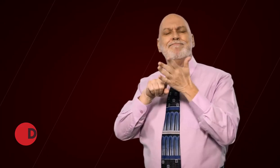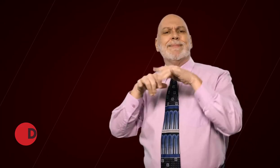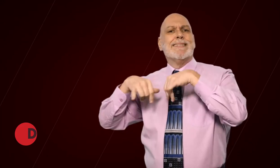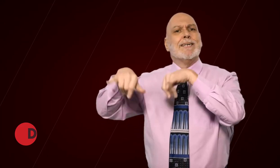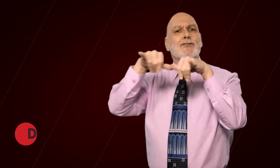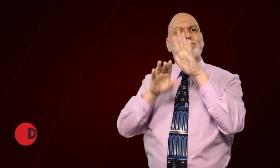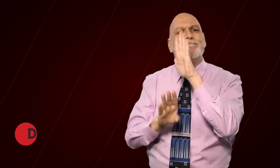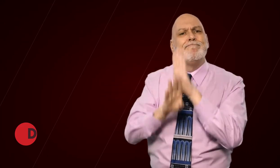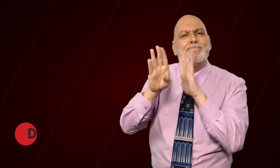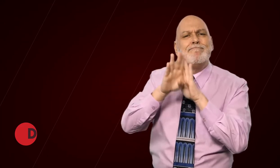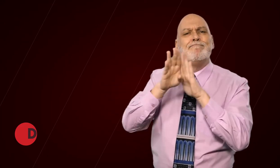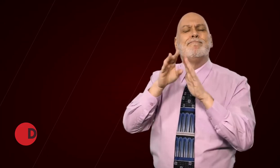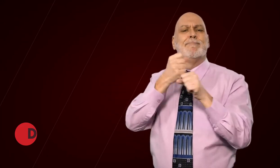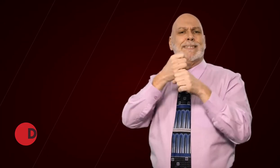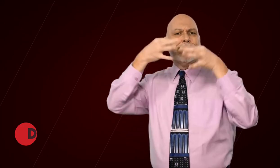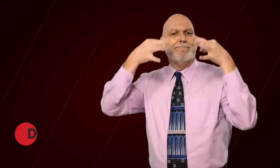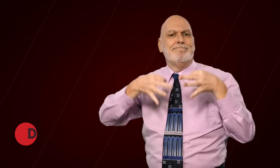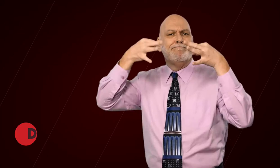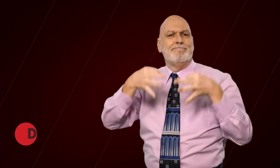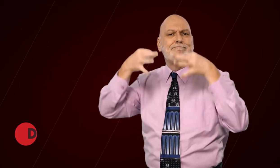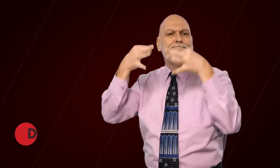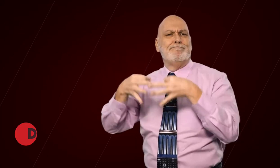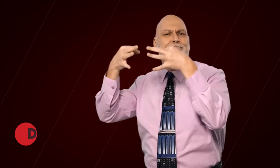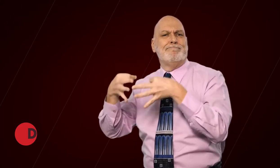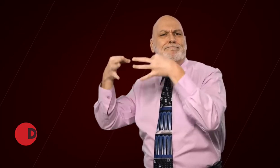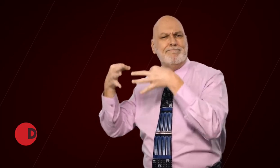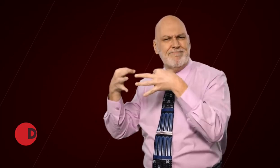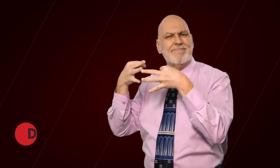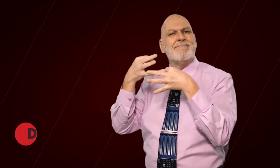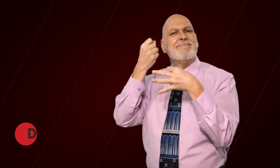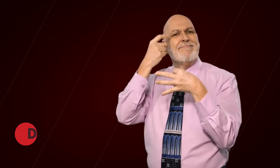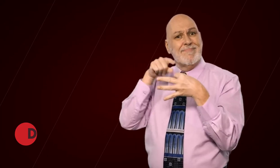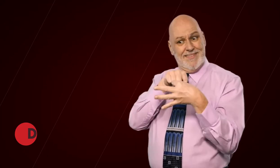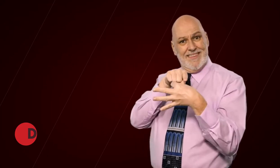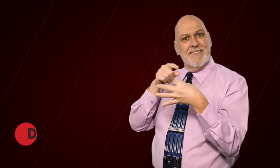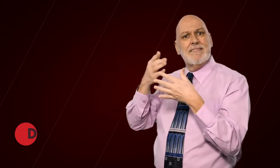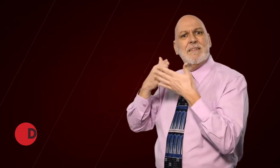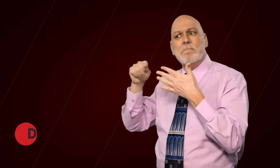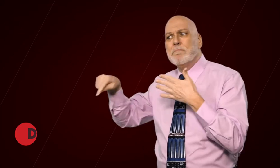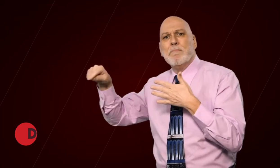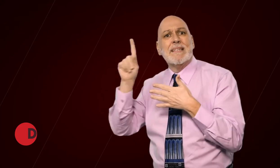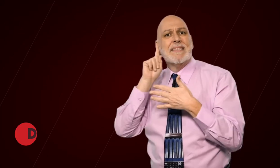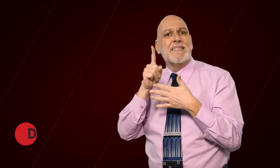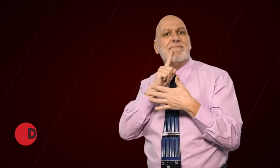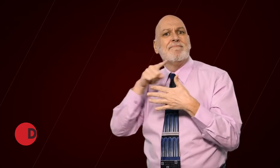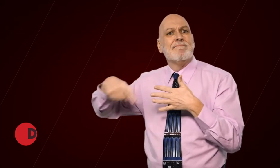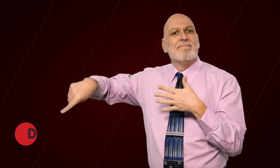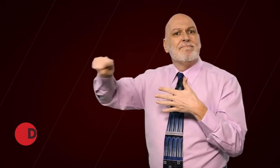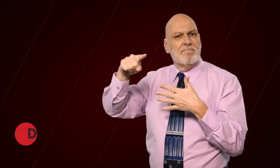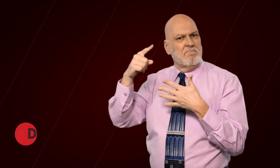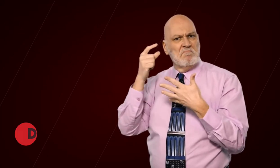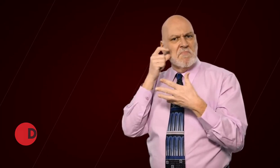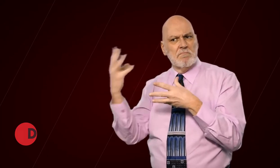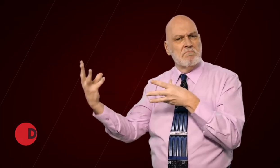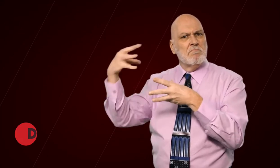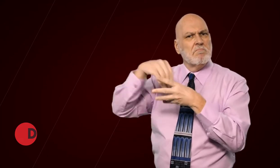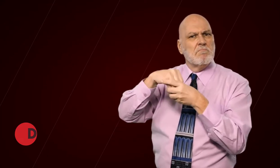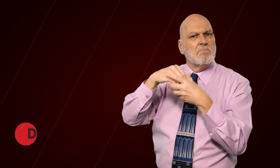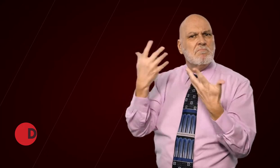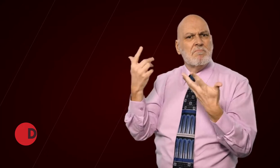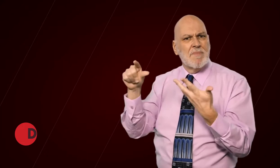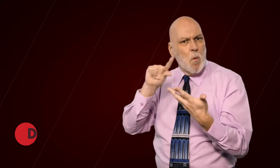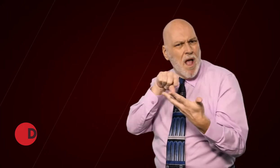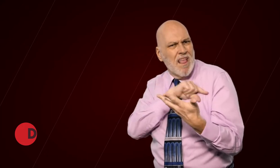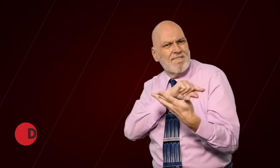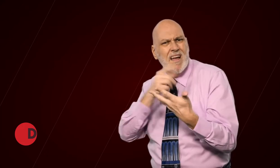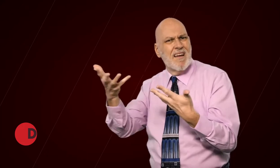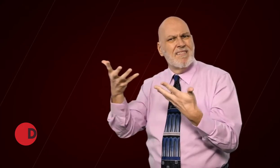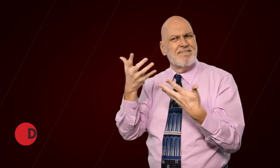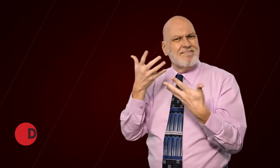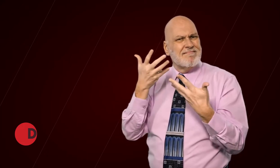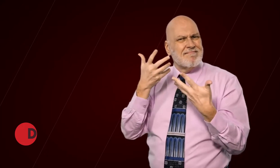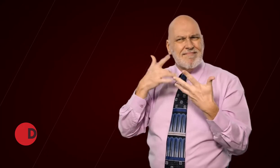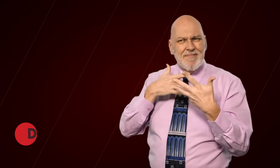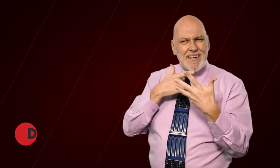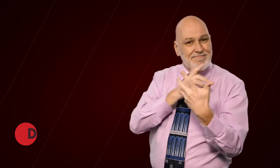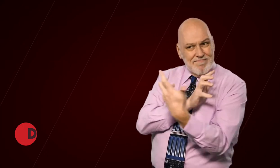development of standards and decision making who are not Deaf